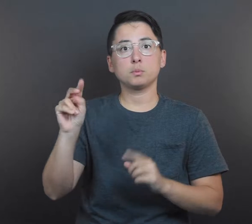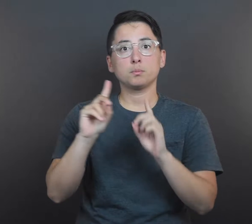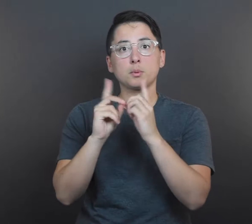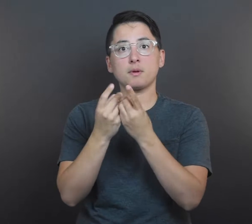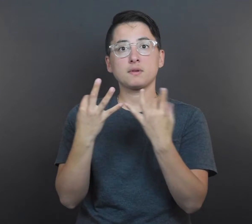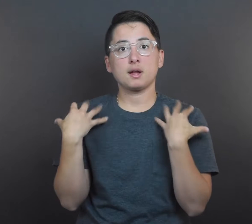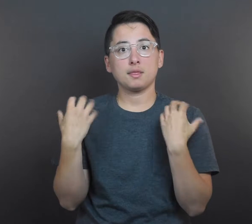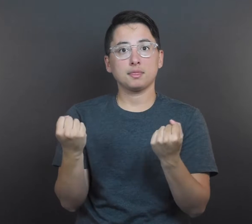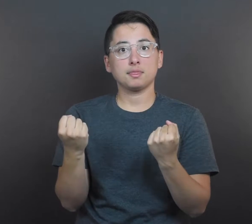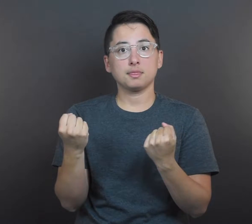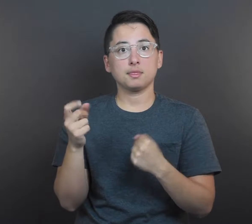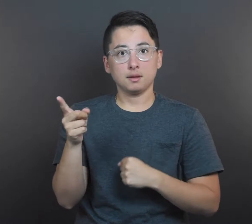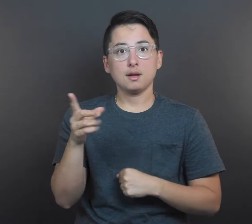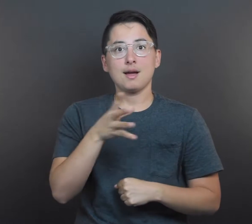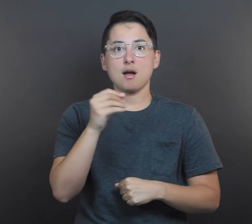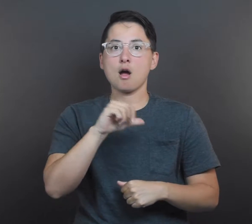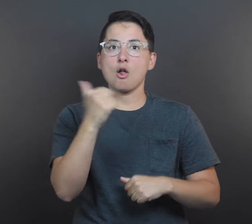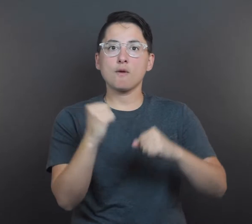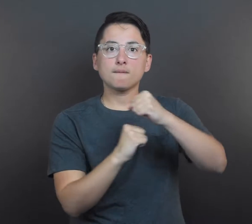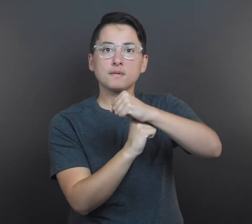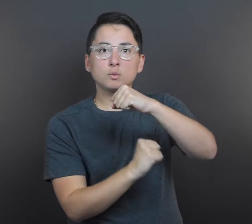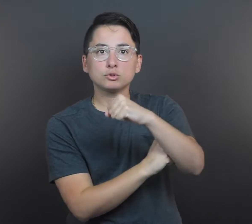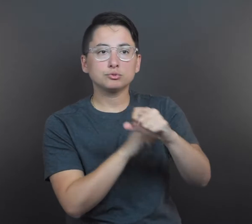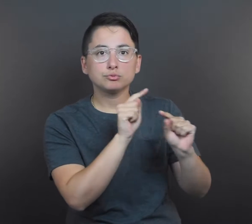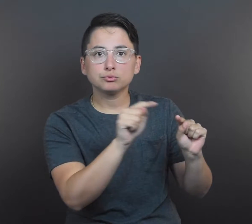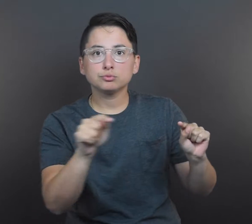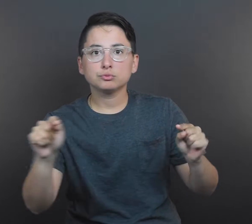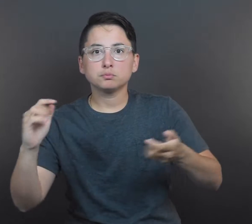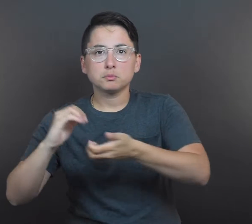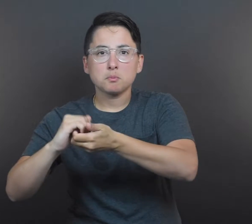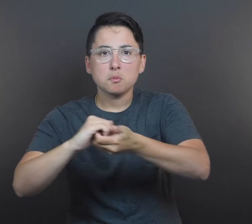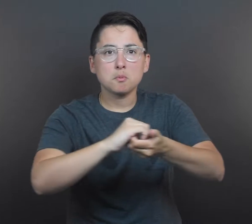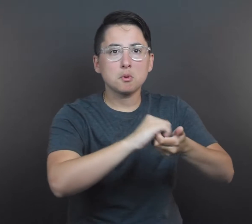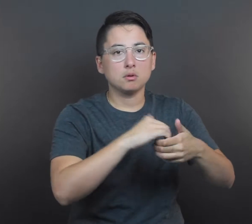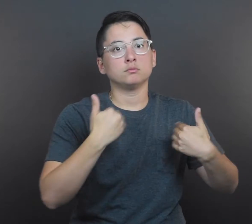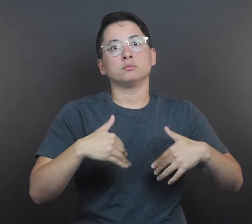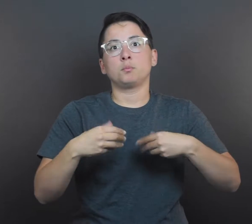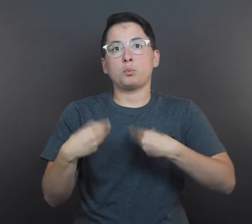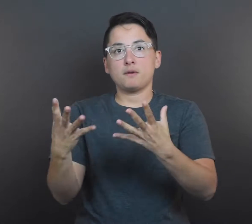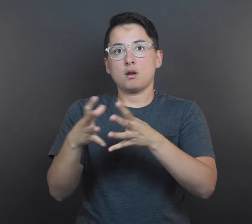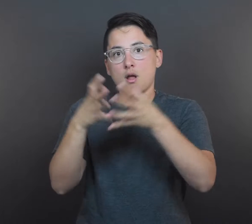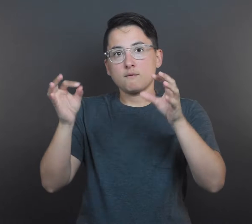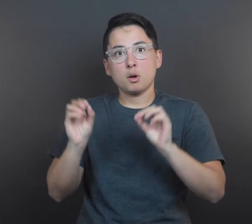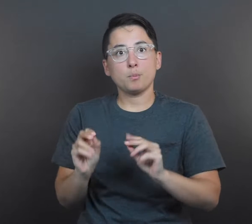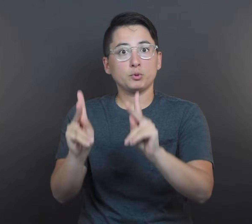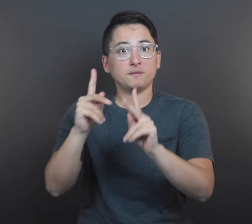(MDH) and other foundations provided opportunities for her organization to